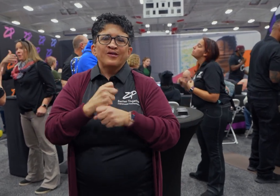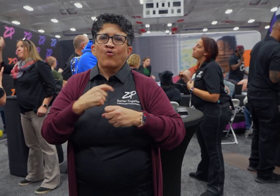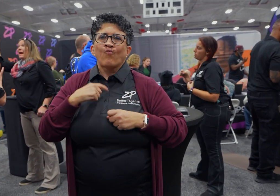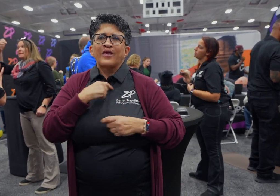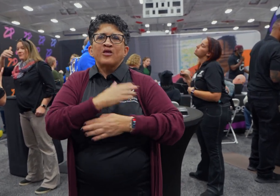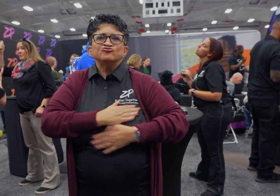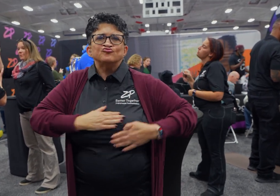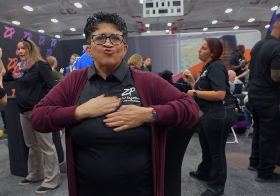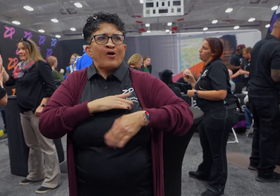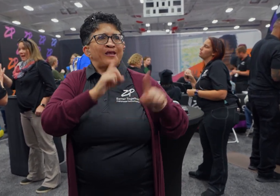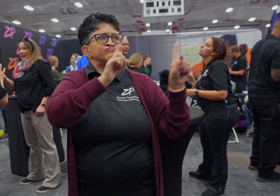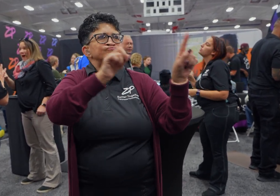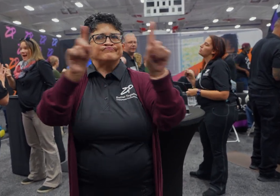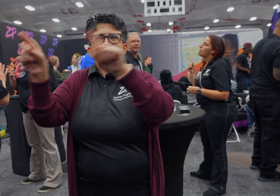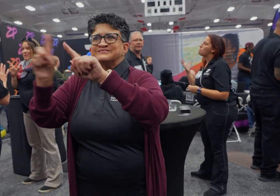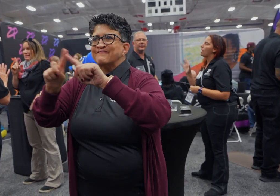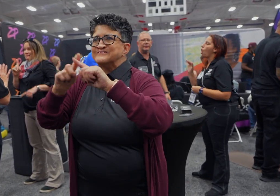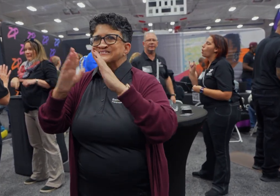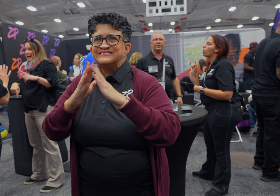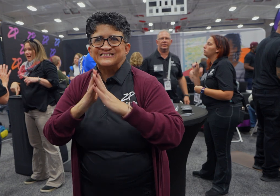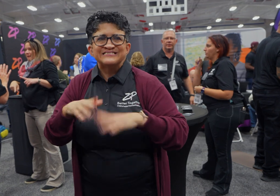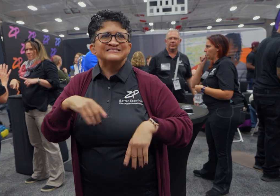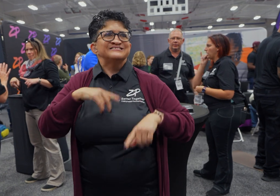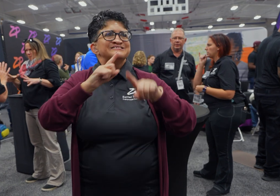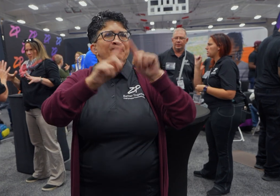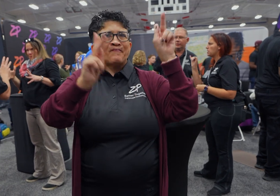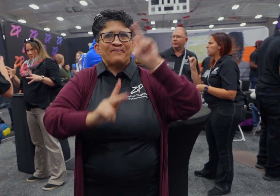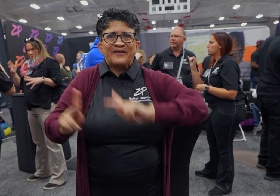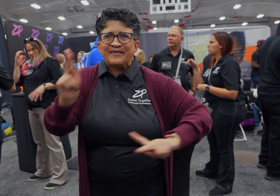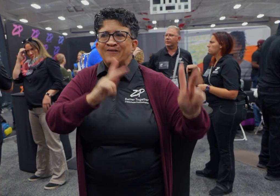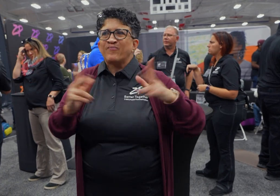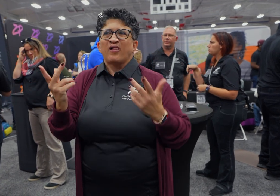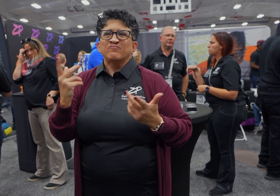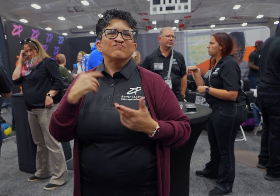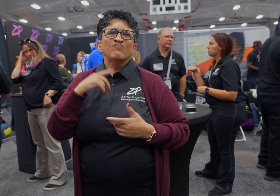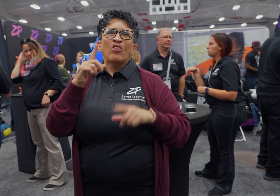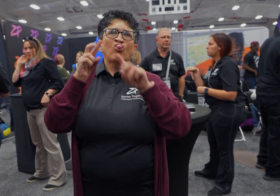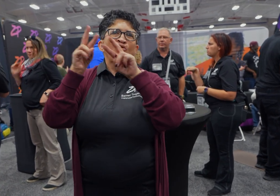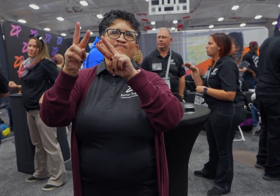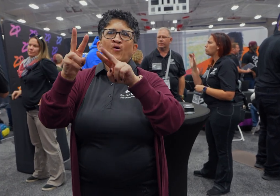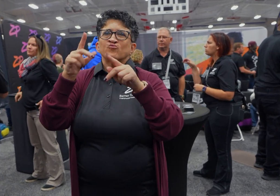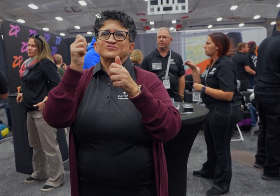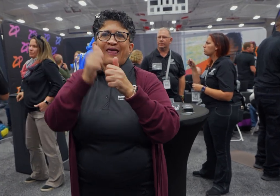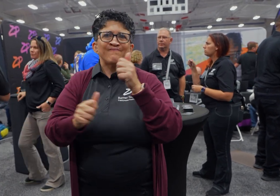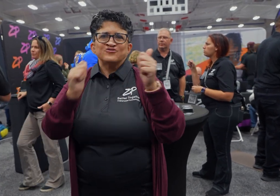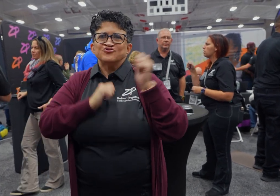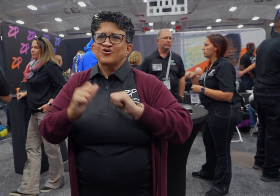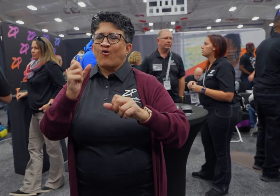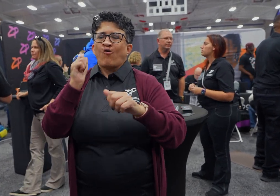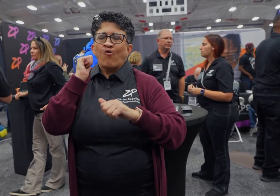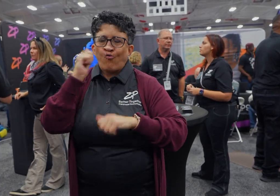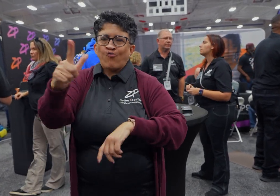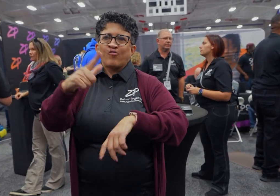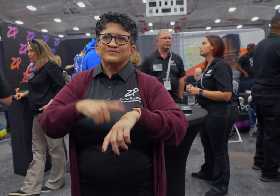We always enjoy traveling to the different host cities and meeting different people. I look forward to every show all the time.